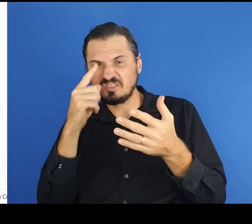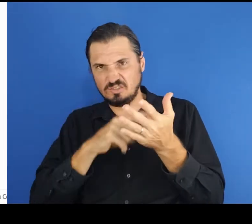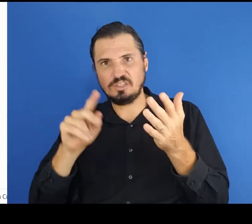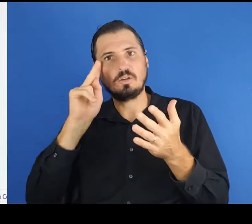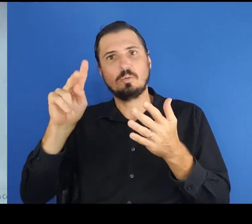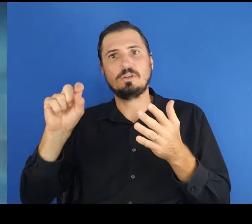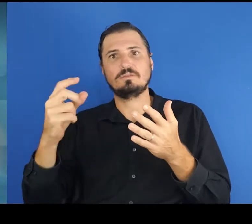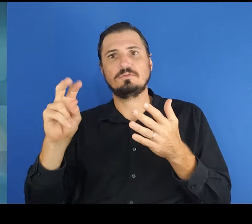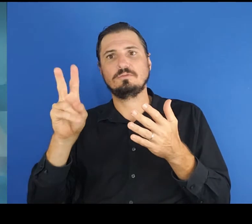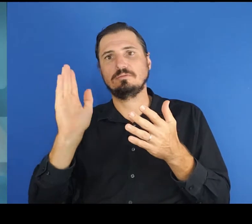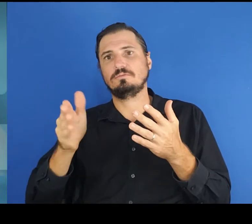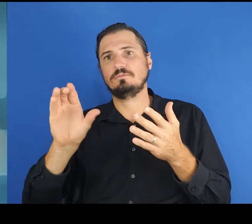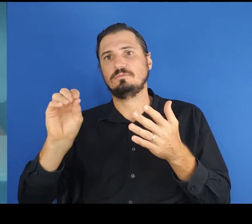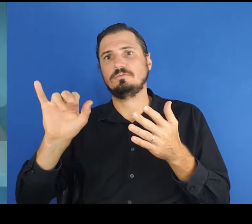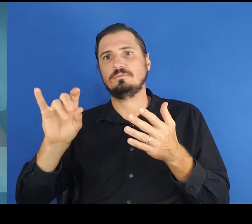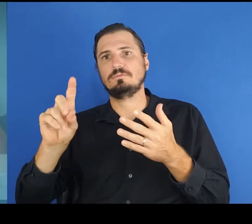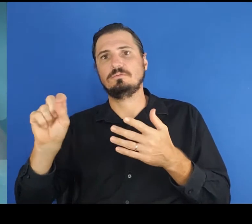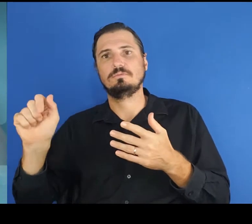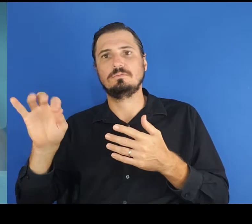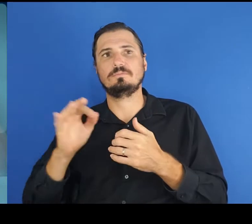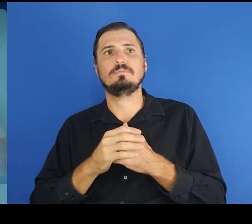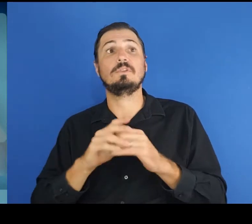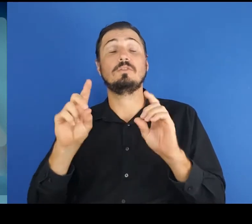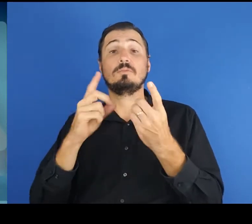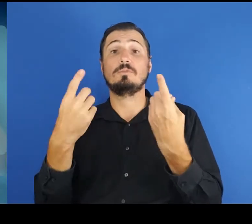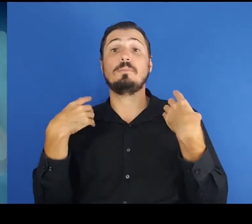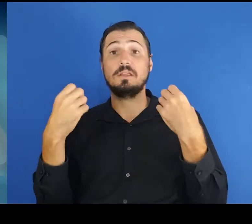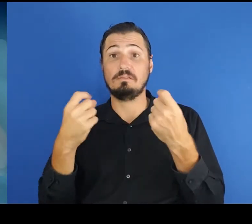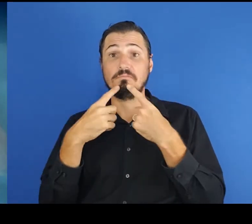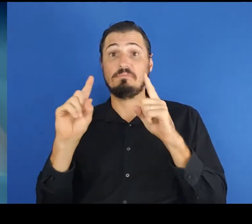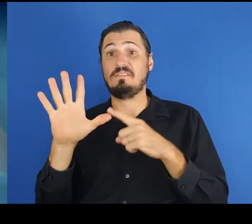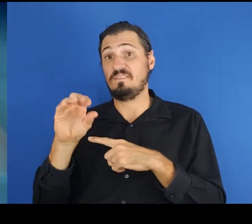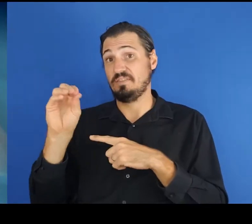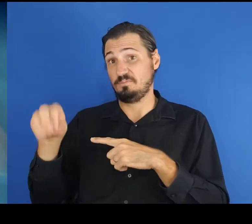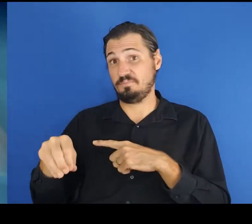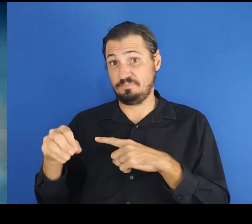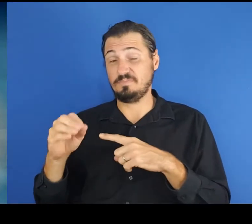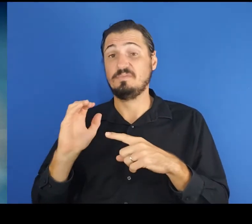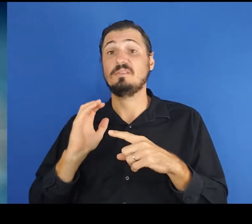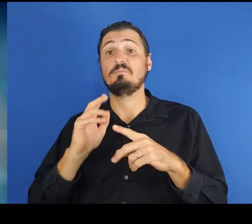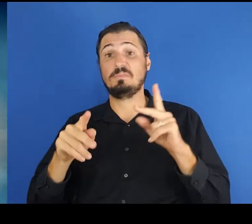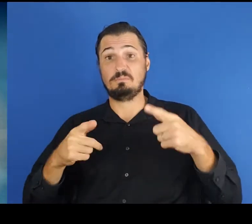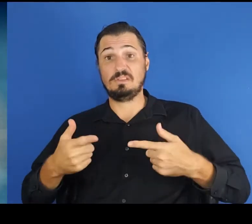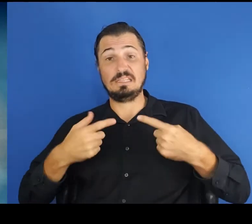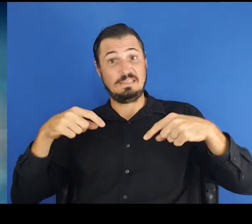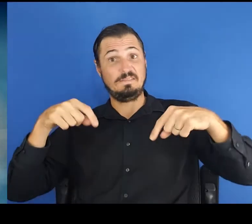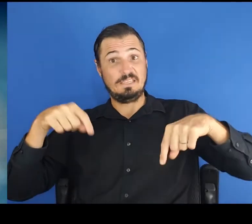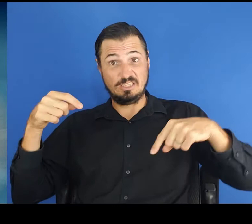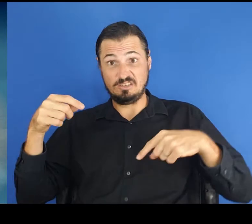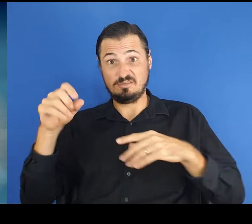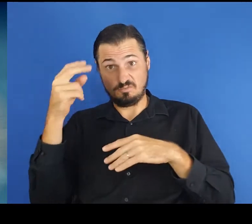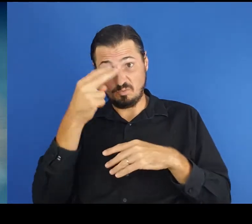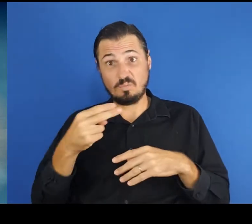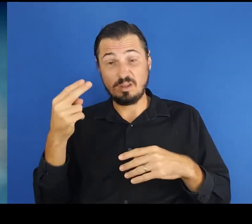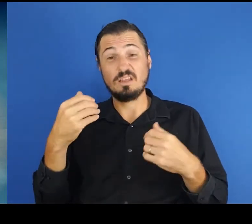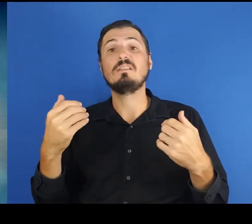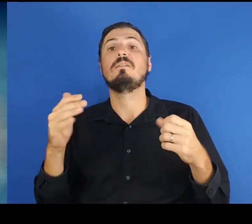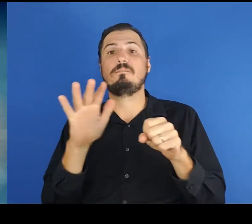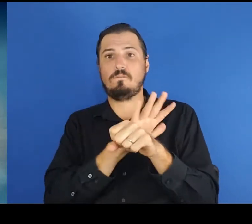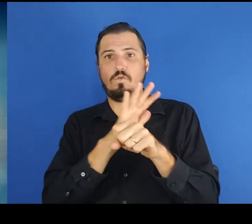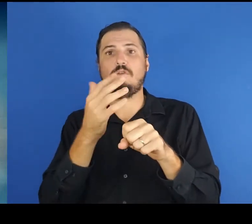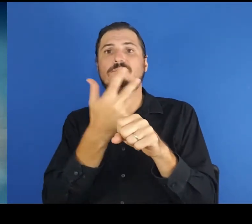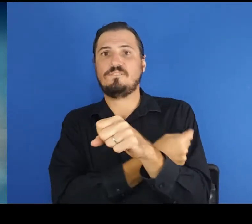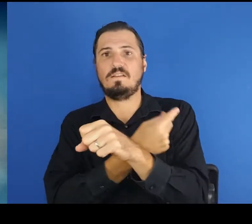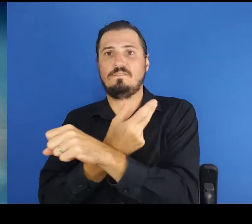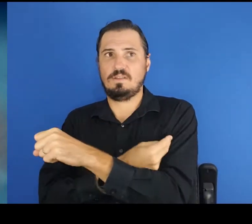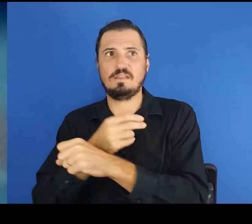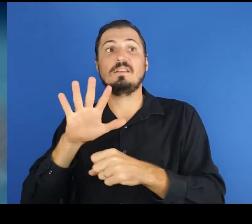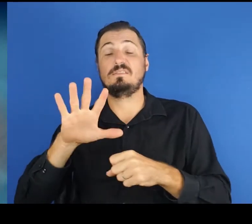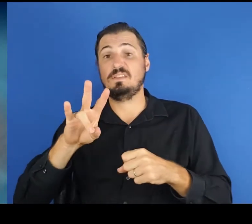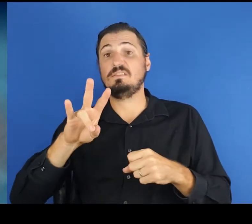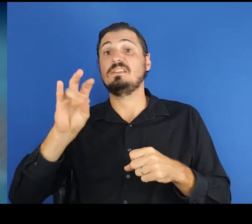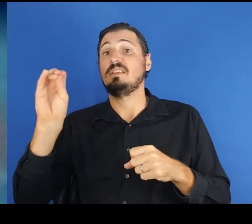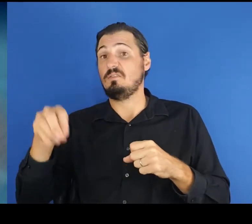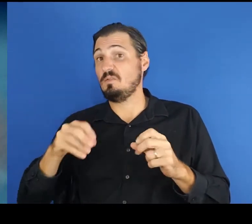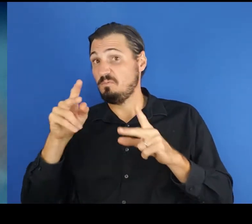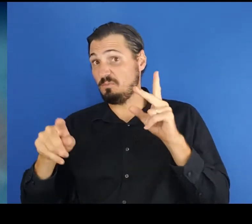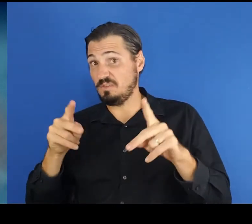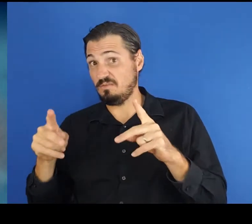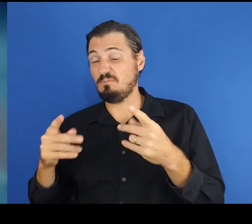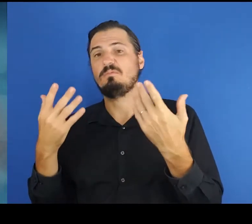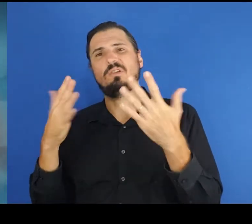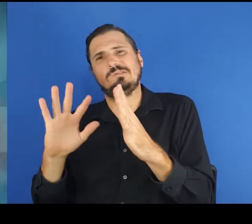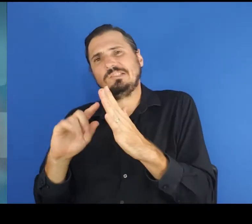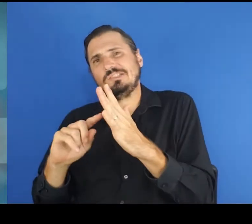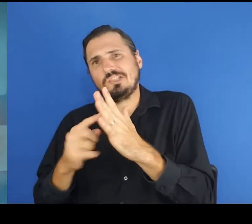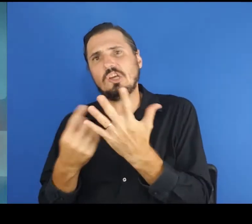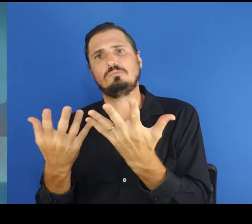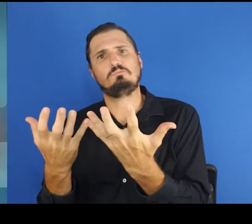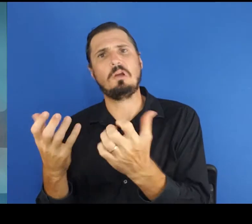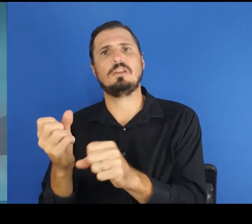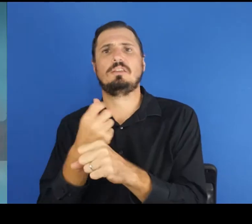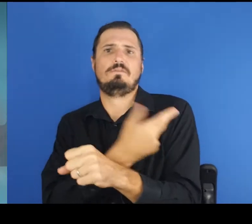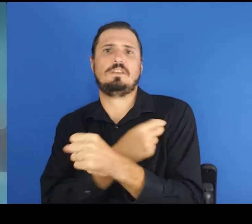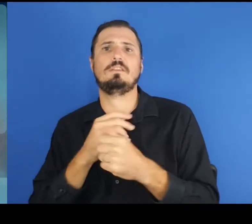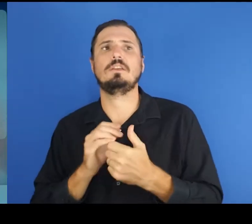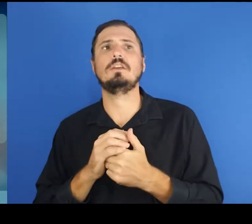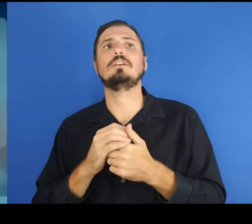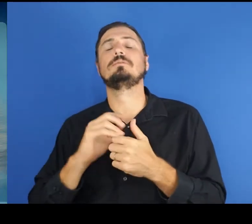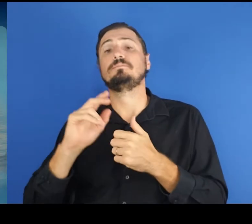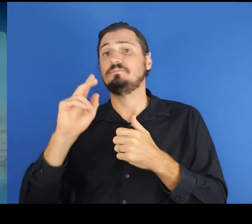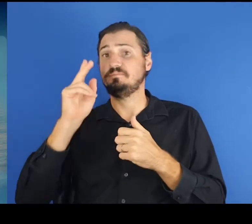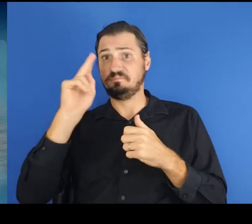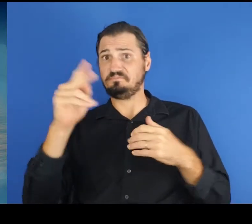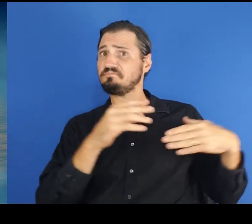The Department of Health is reporting that 50 percent of our residents across the state are now fully vaccinated with 57 percent of residents having initiated vaccine. Kaua‘i continues to lead the